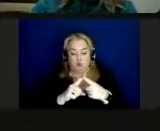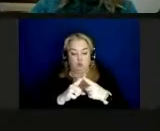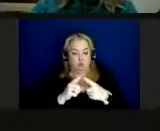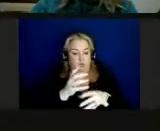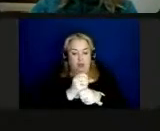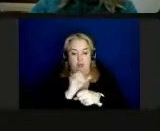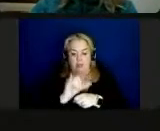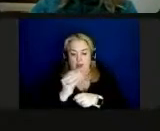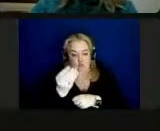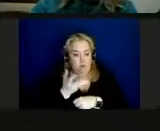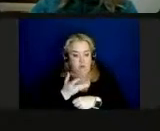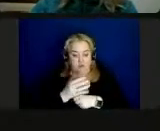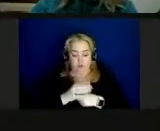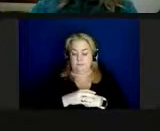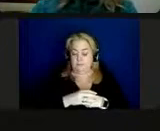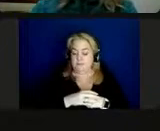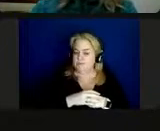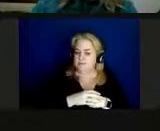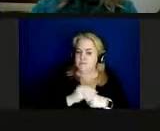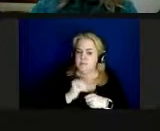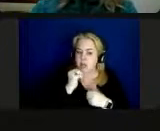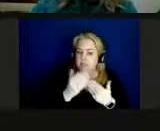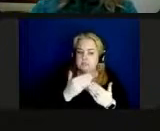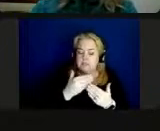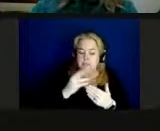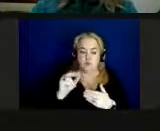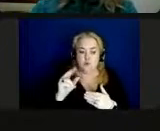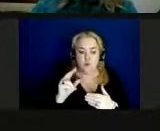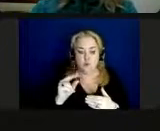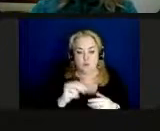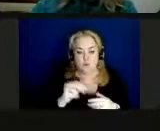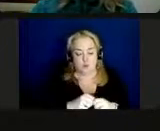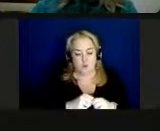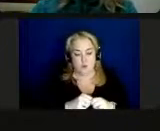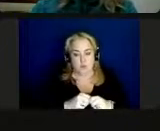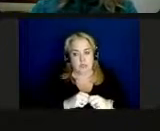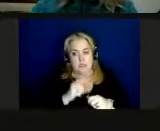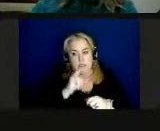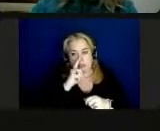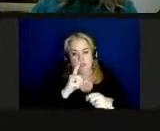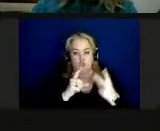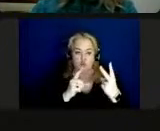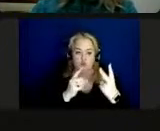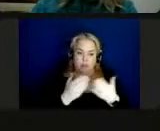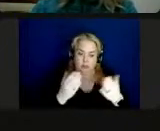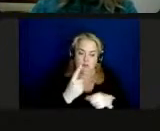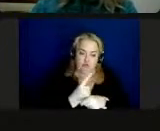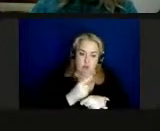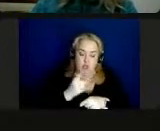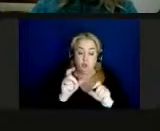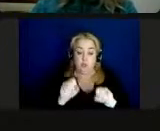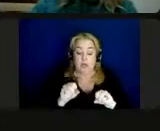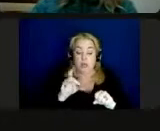I THINK THERE'S TWO SIDES OF THE . WE JUST DON'T KNOW YET. WE DON'T HAVE ANY WAY TO GATHER